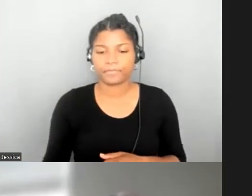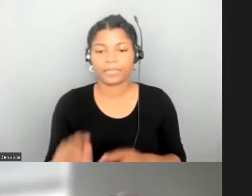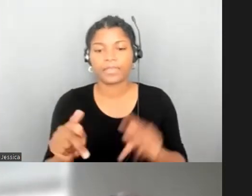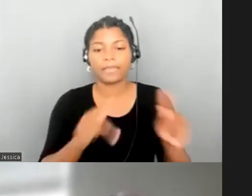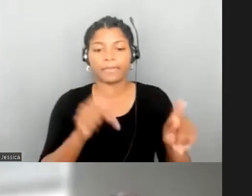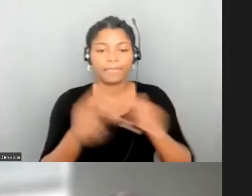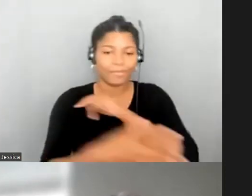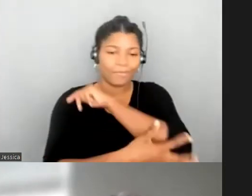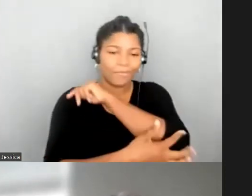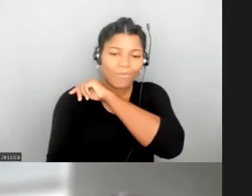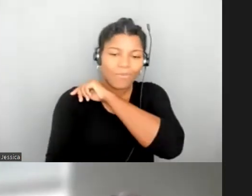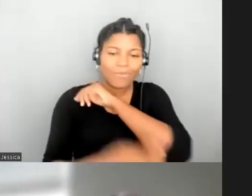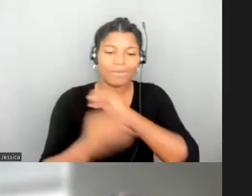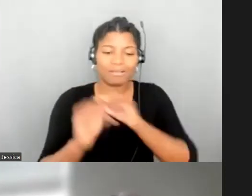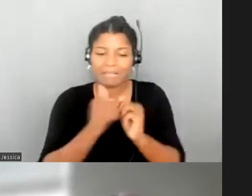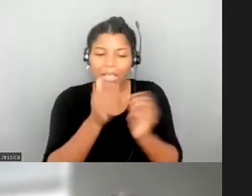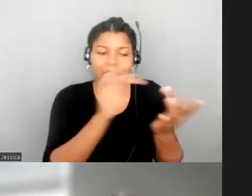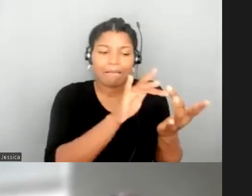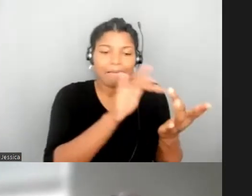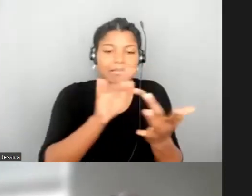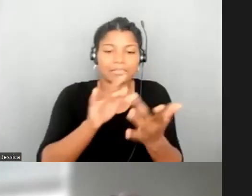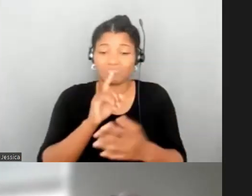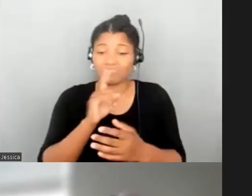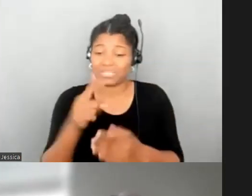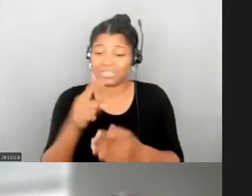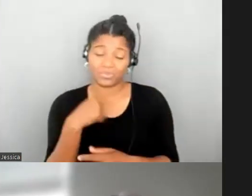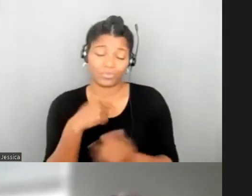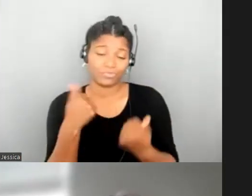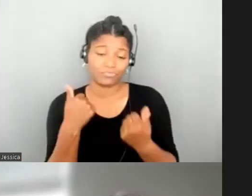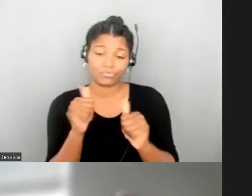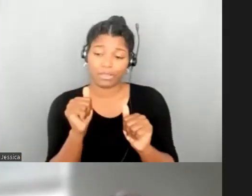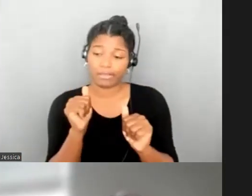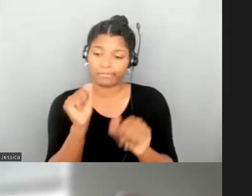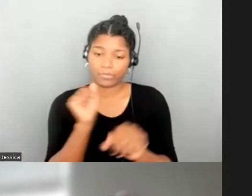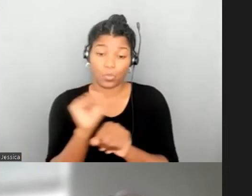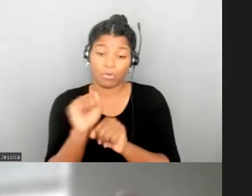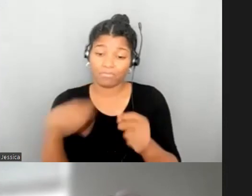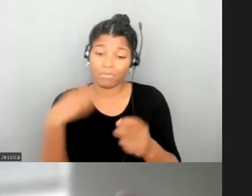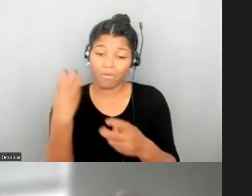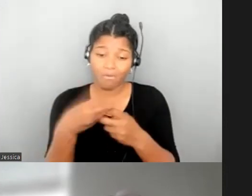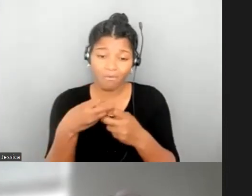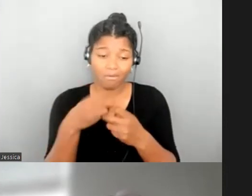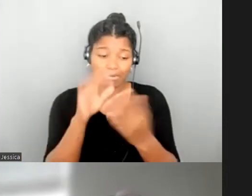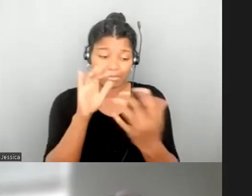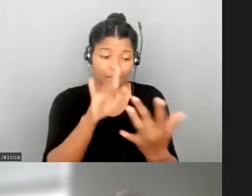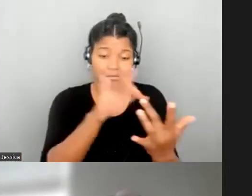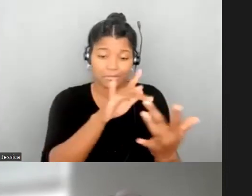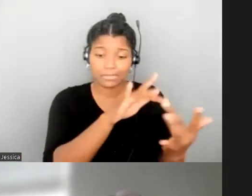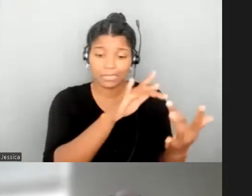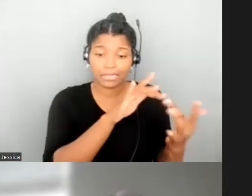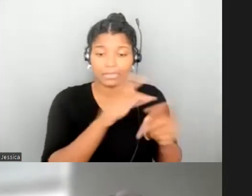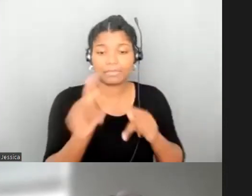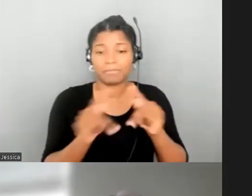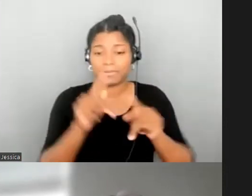We have been working hard in finding those trusted partners in the community, and we have a really diverse community.